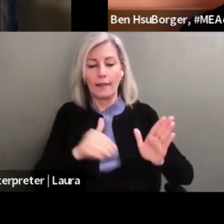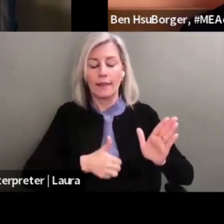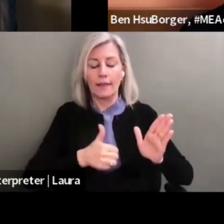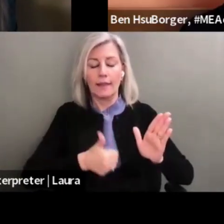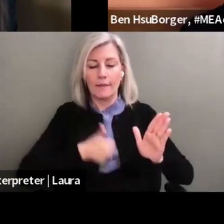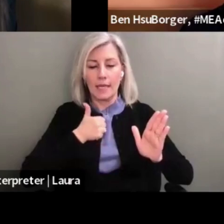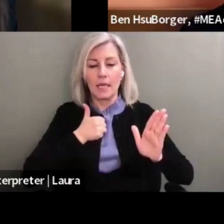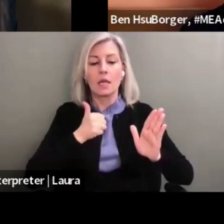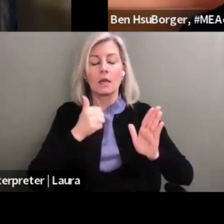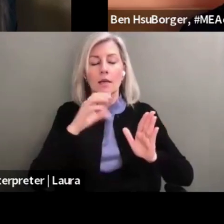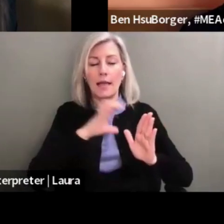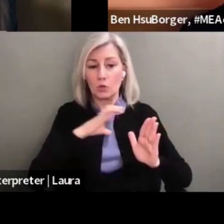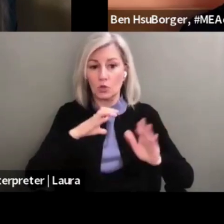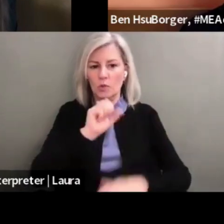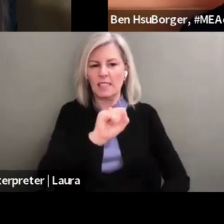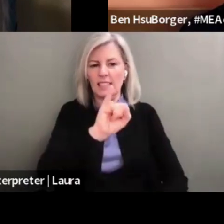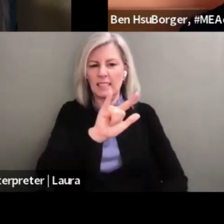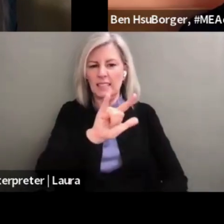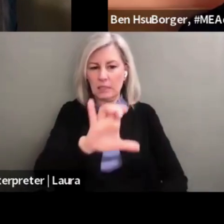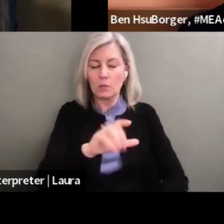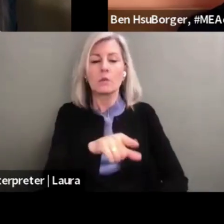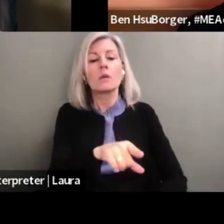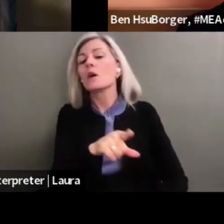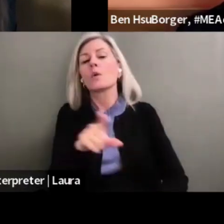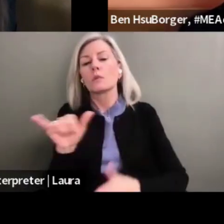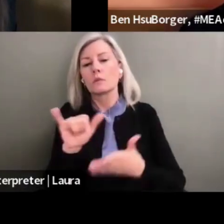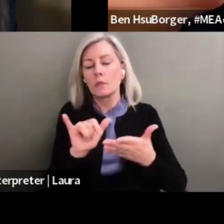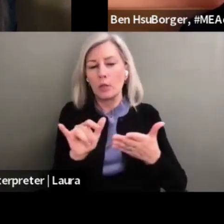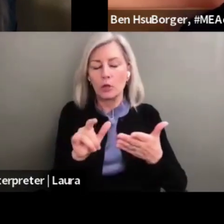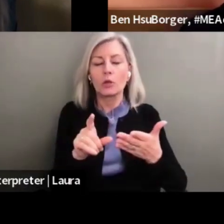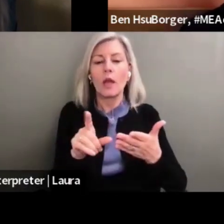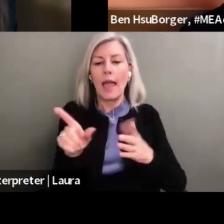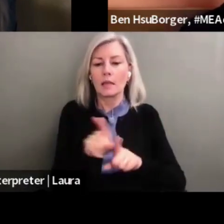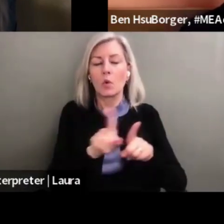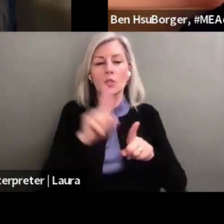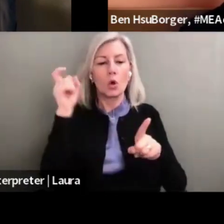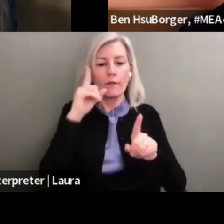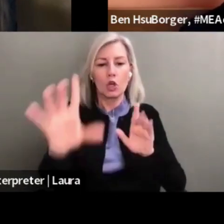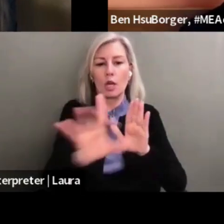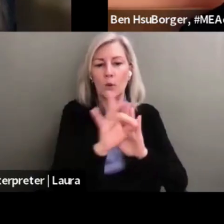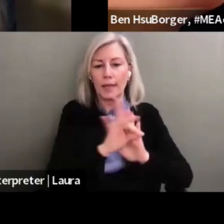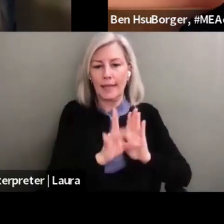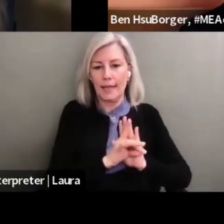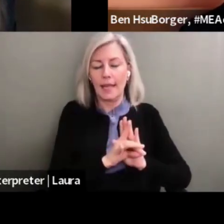to live independently in their communities. We have our Statewide Independent Living Council's or SILC's,